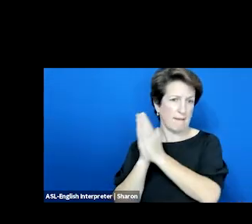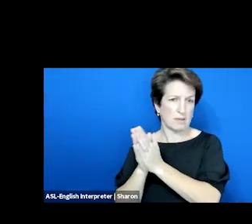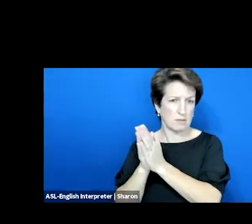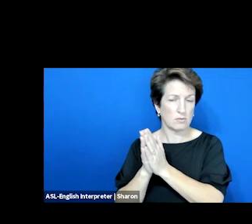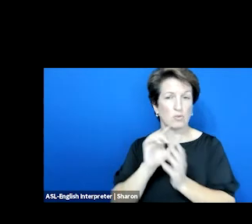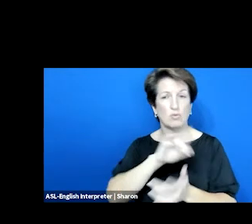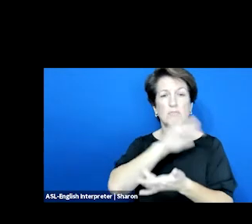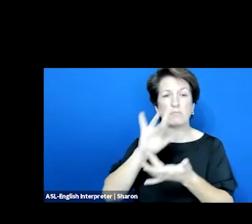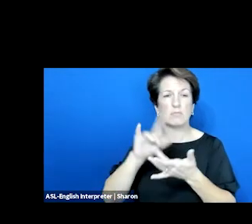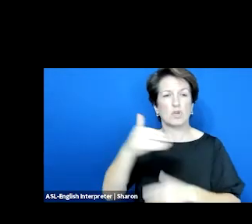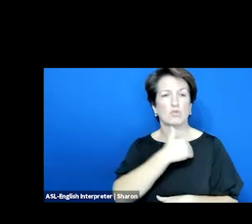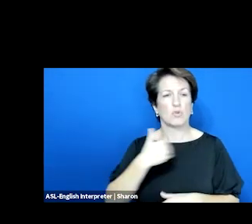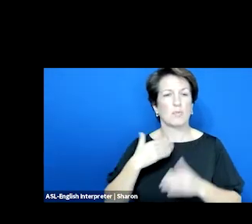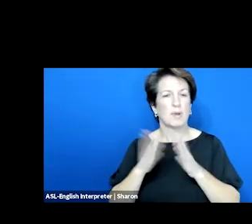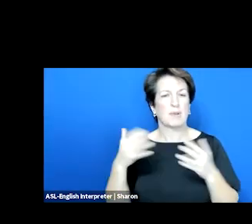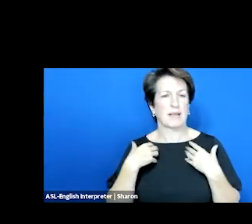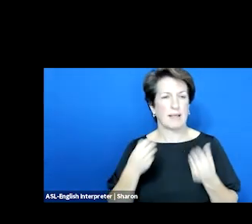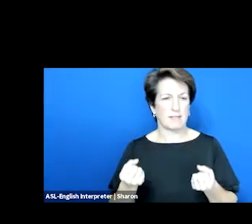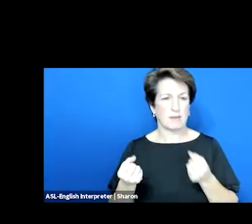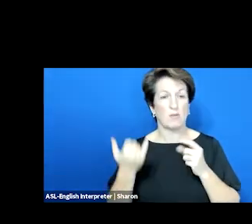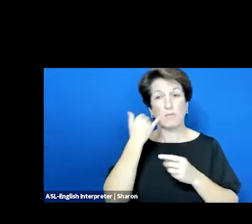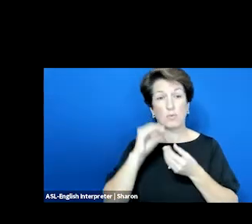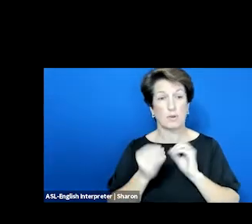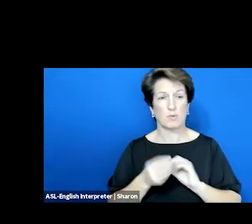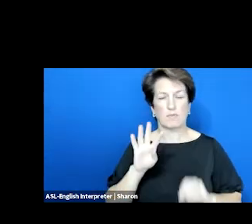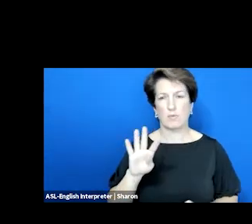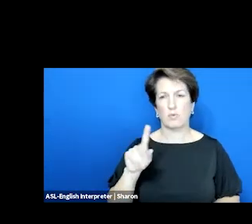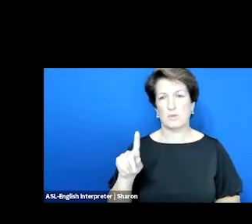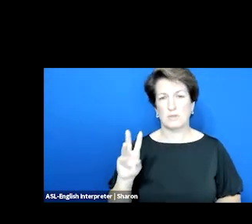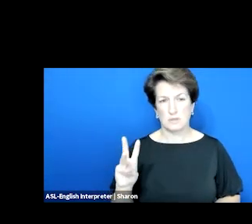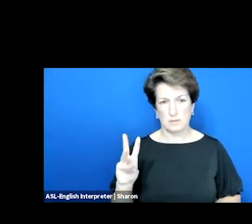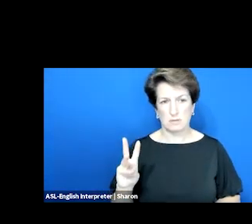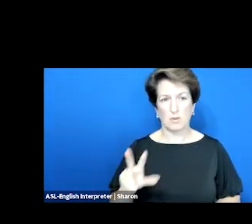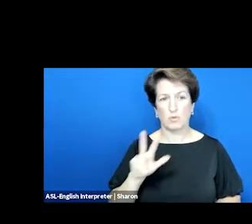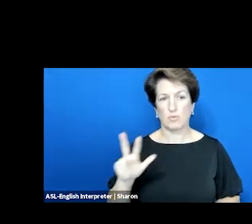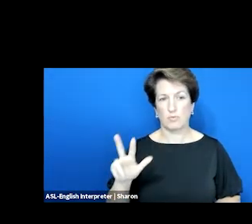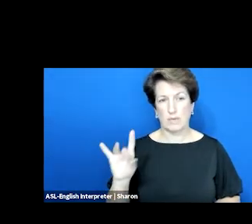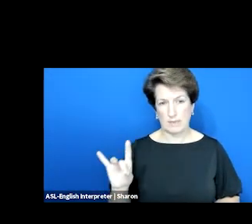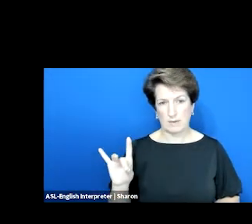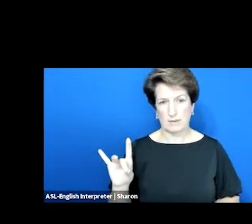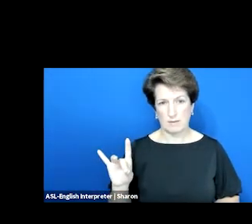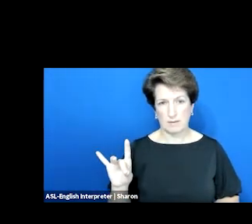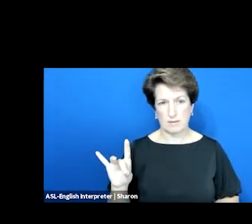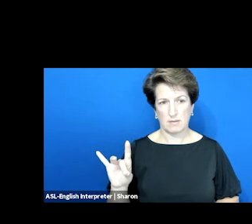calling the provincial vaccine looking line at the number I said. 1833943 3900, or the TTY